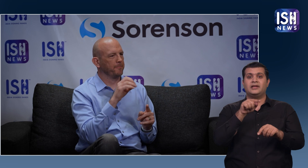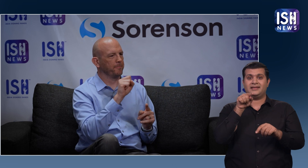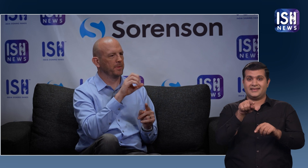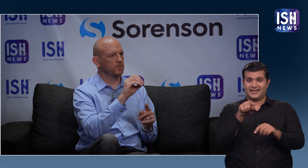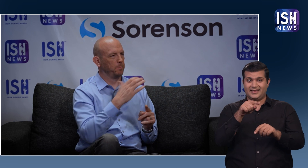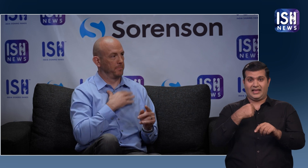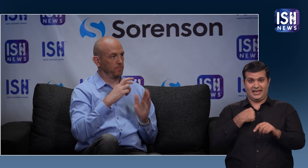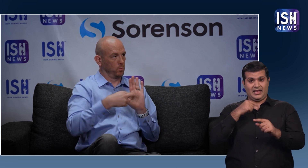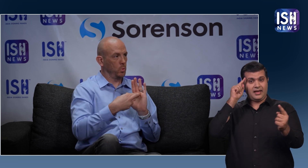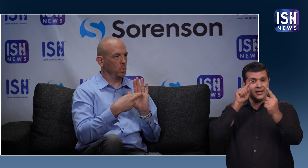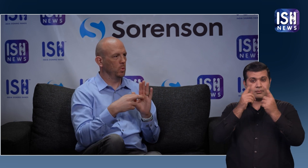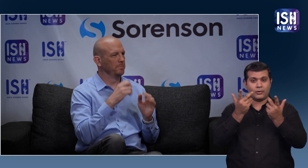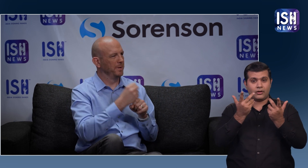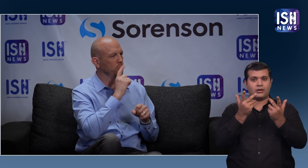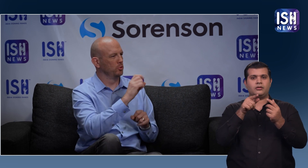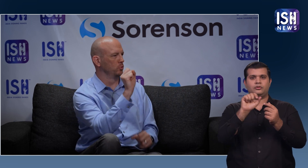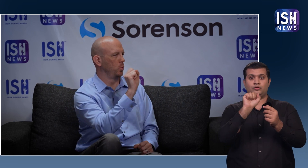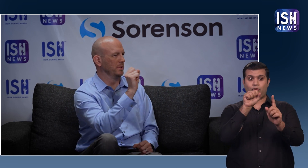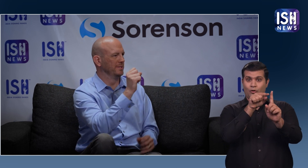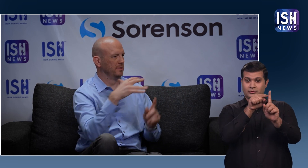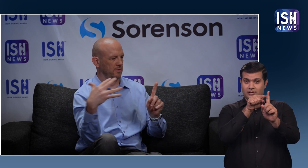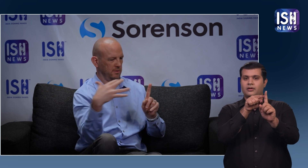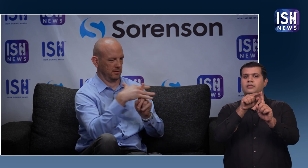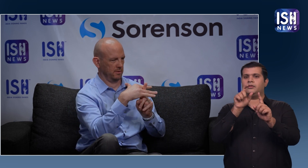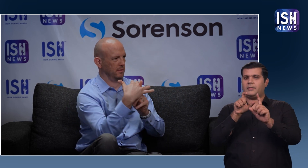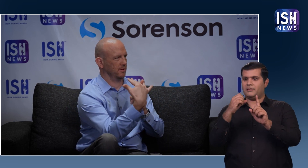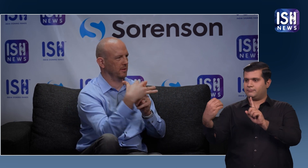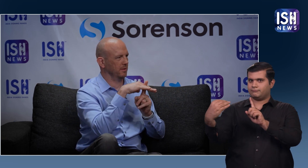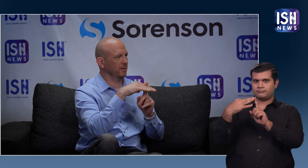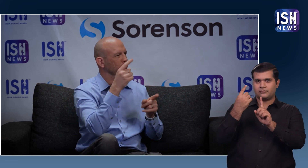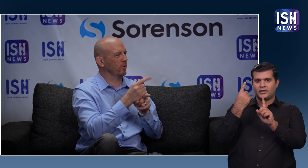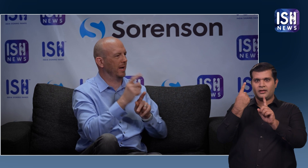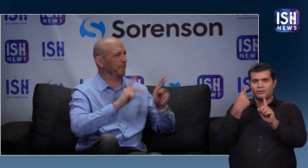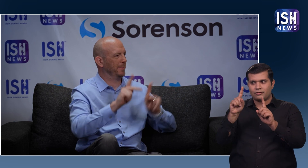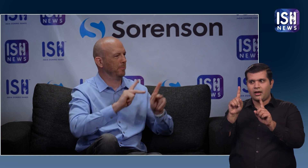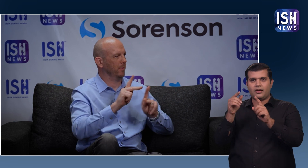So my role is to ensure there are right people around Sorenson.